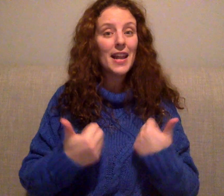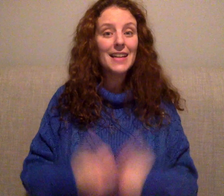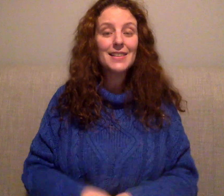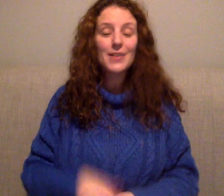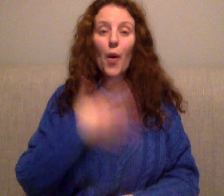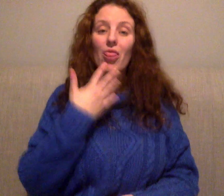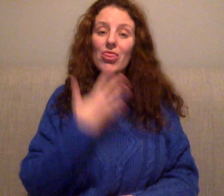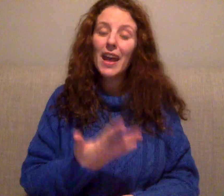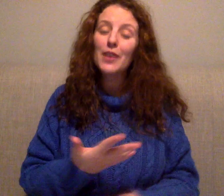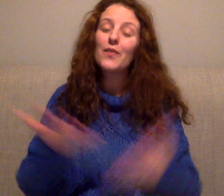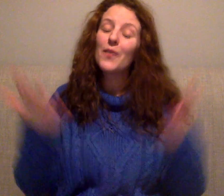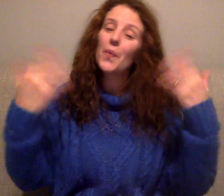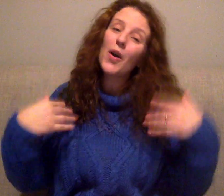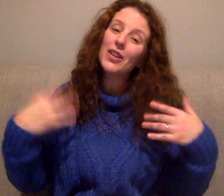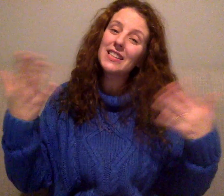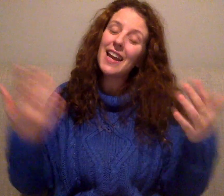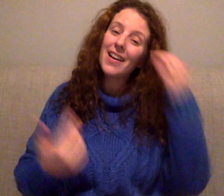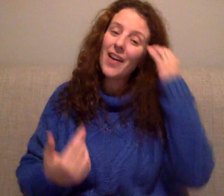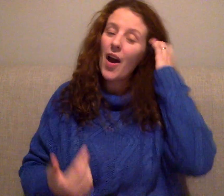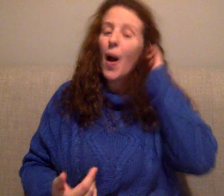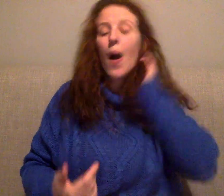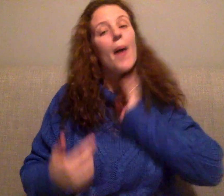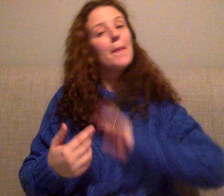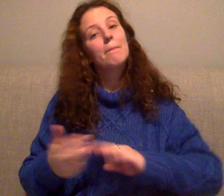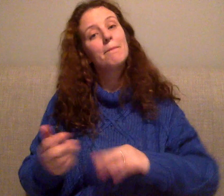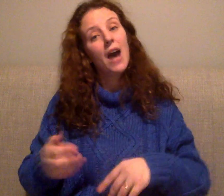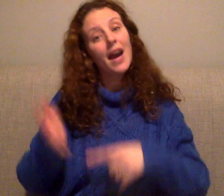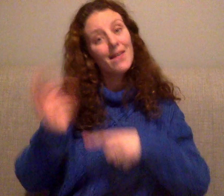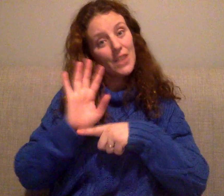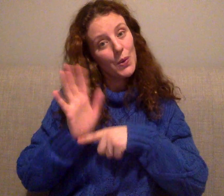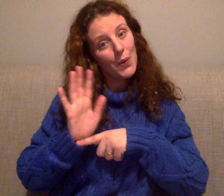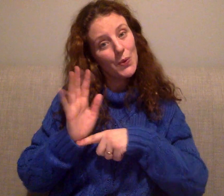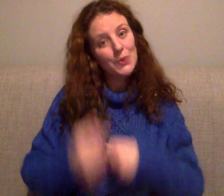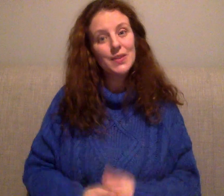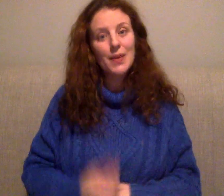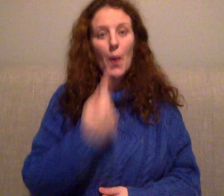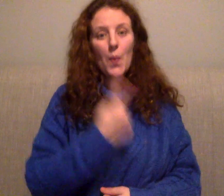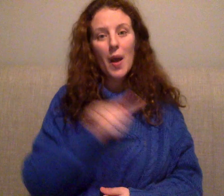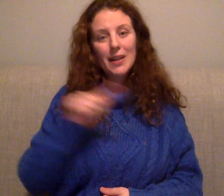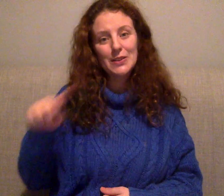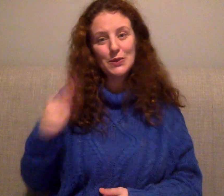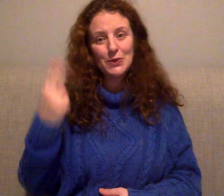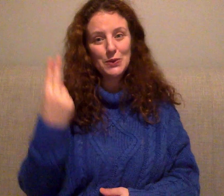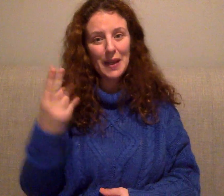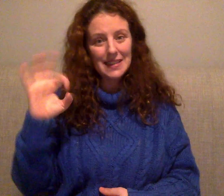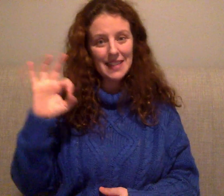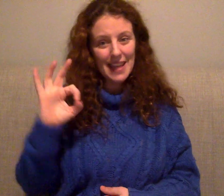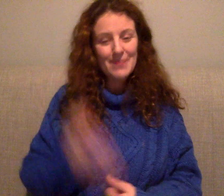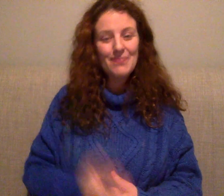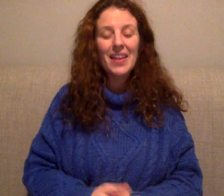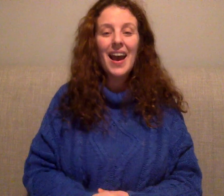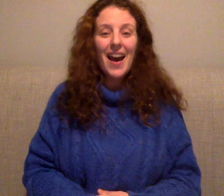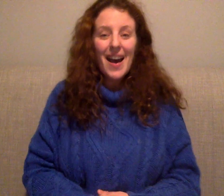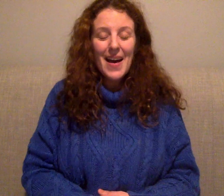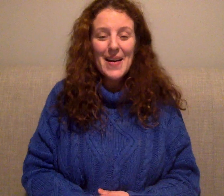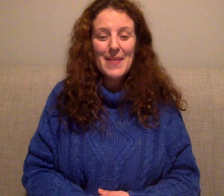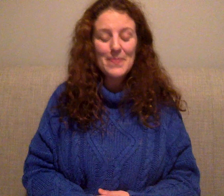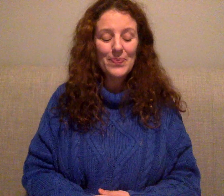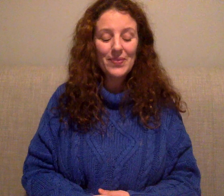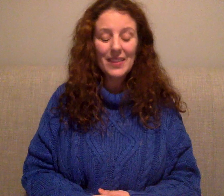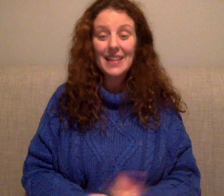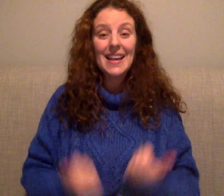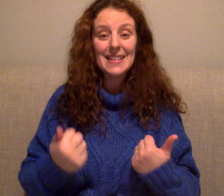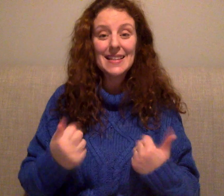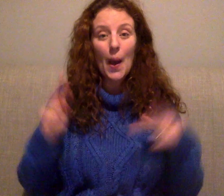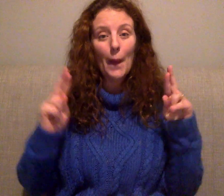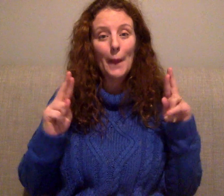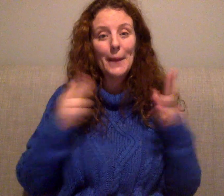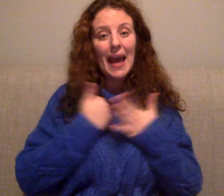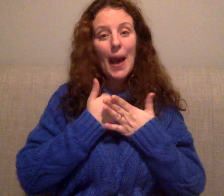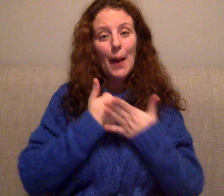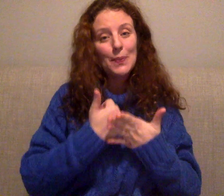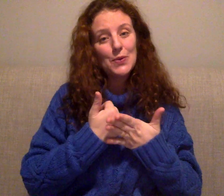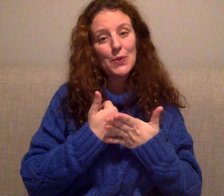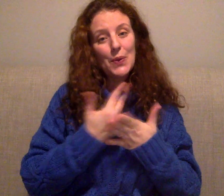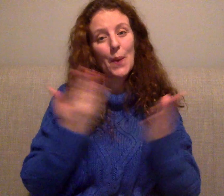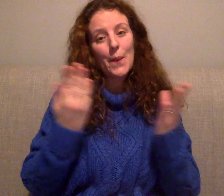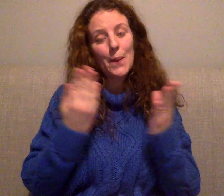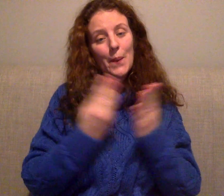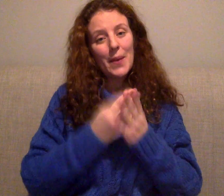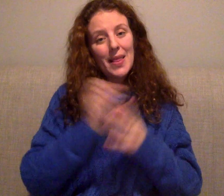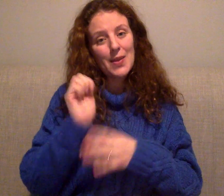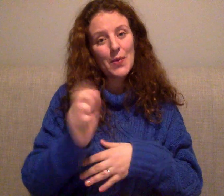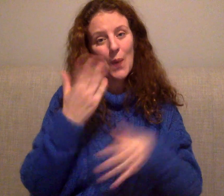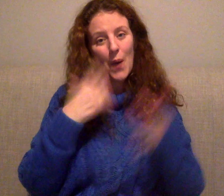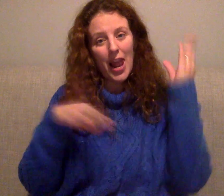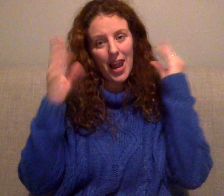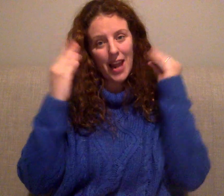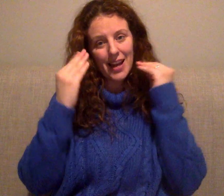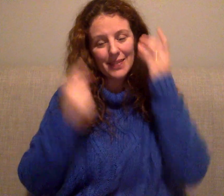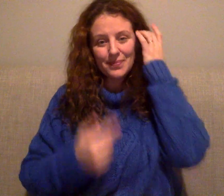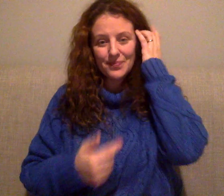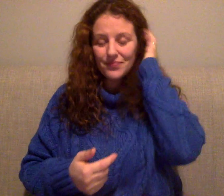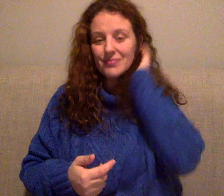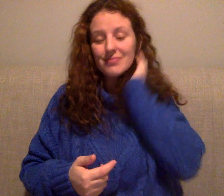Finished, thank you for watching my videos 1-20. I hope it helps with your learning.